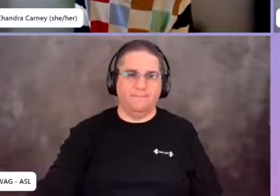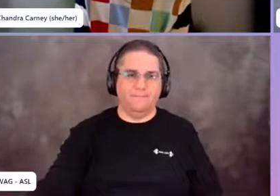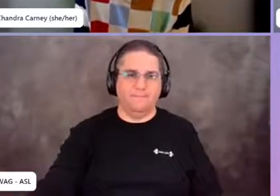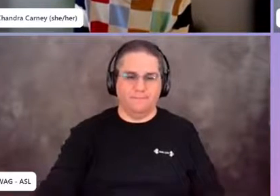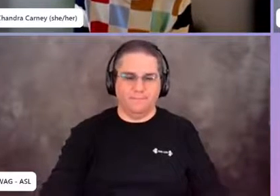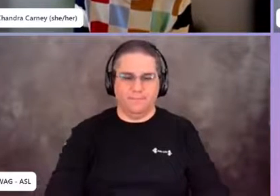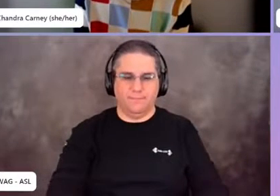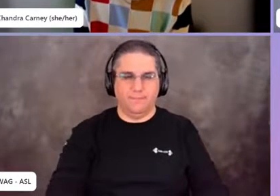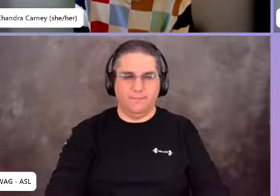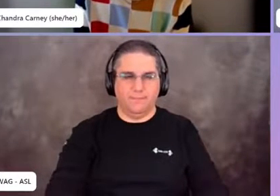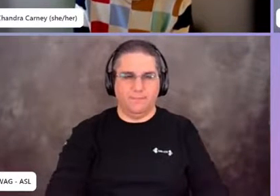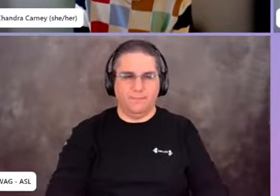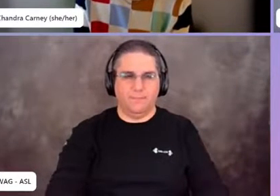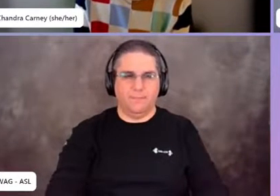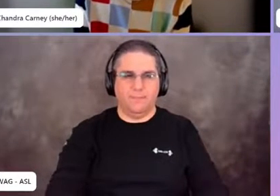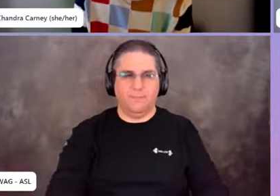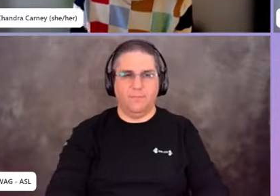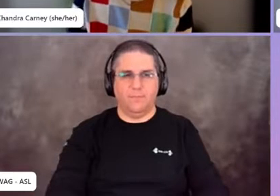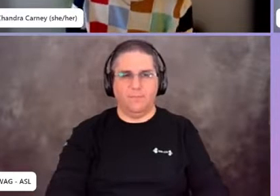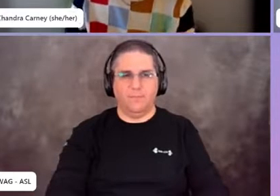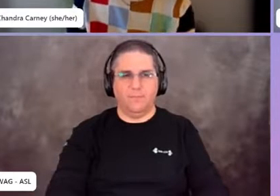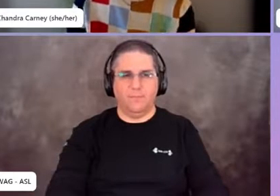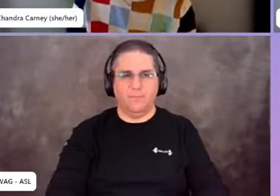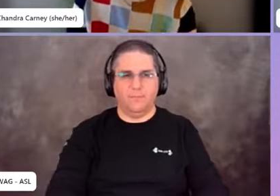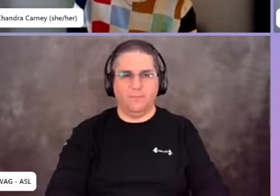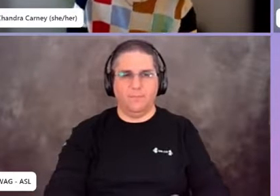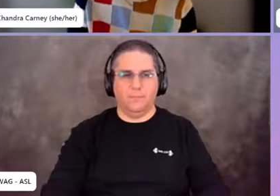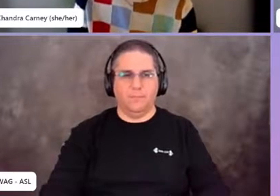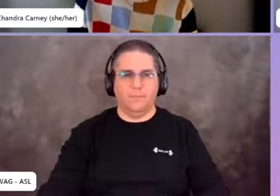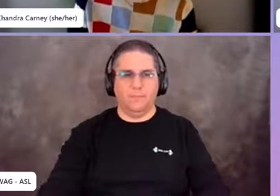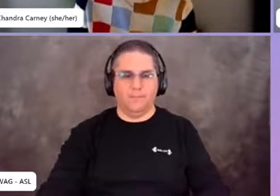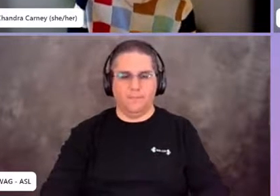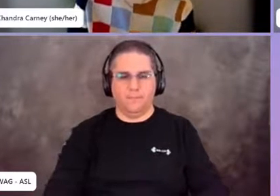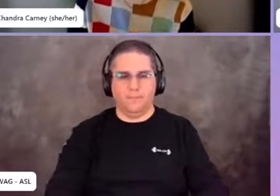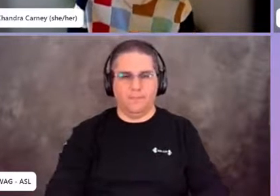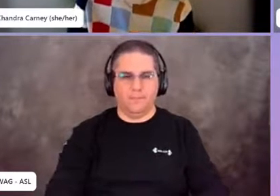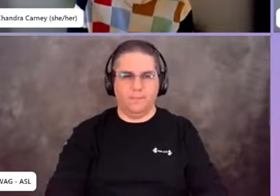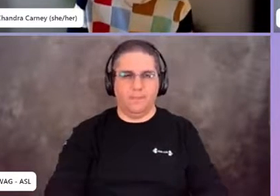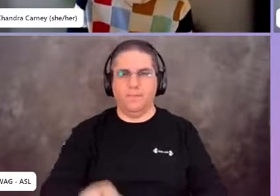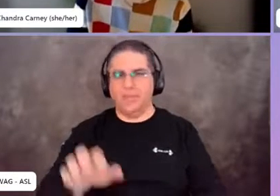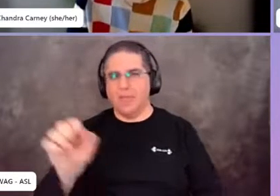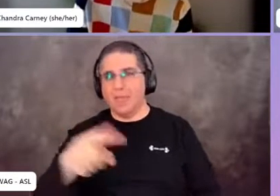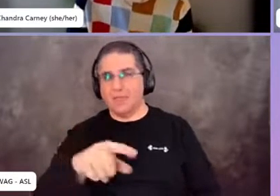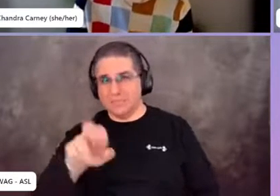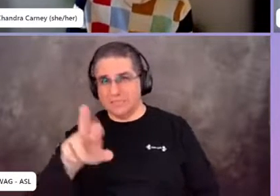unintentional to intentional exclusion once you've got